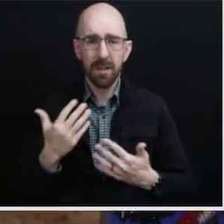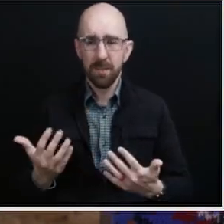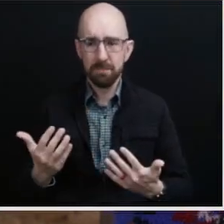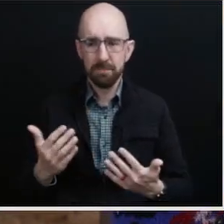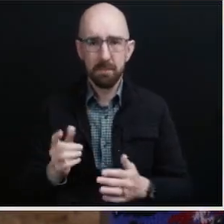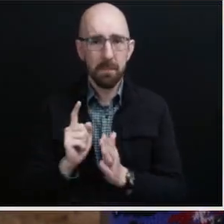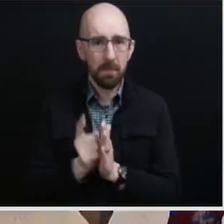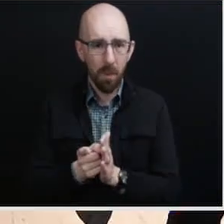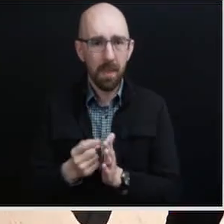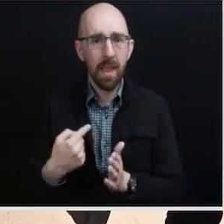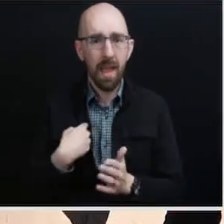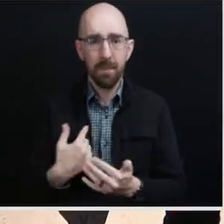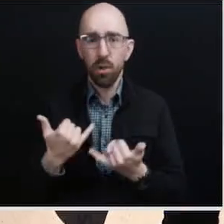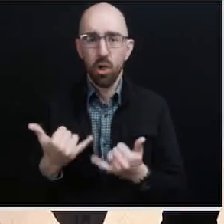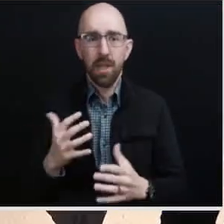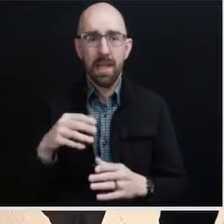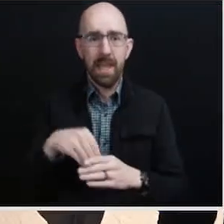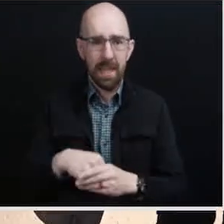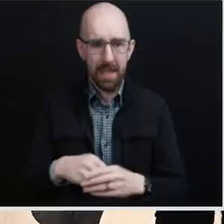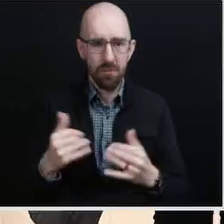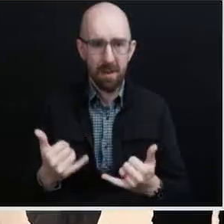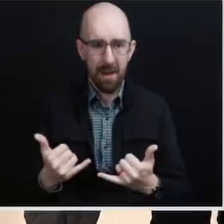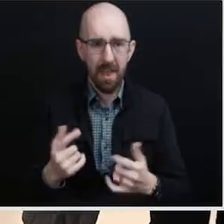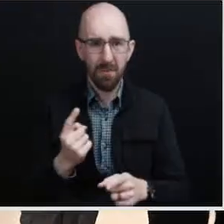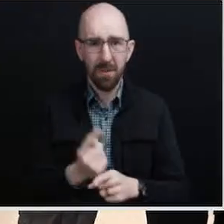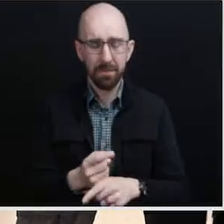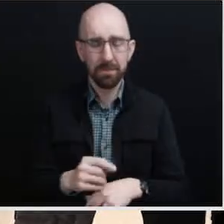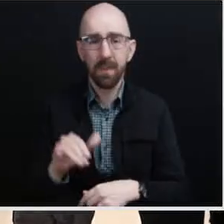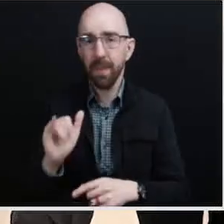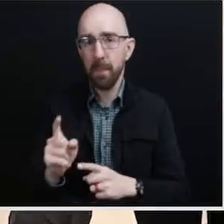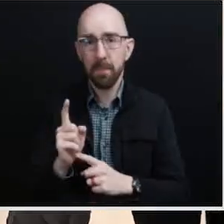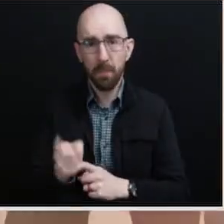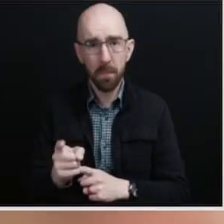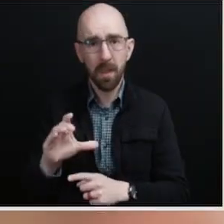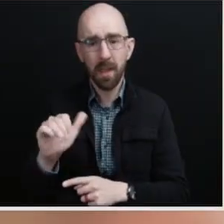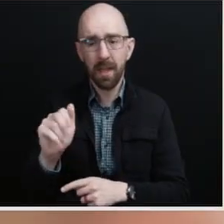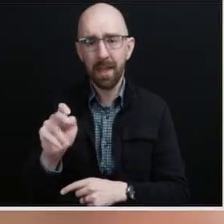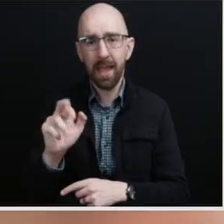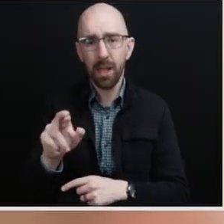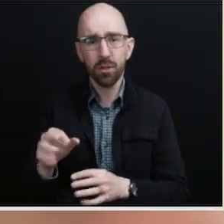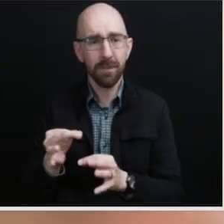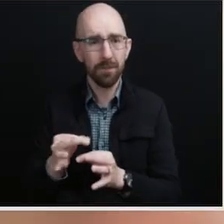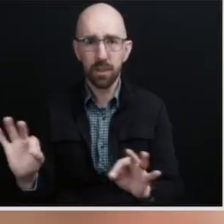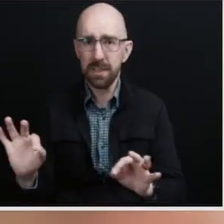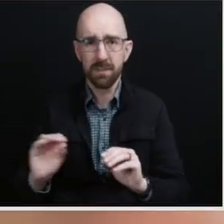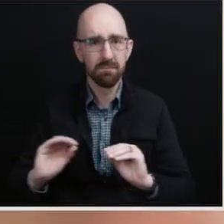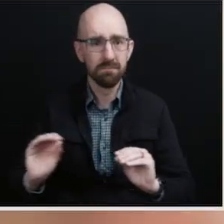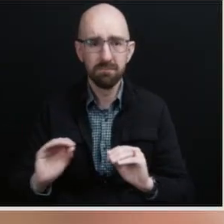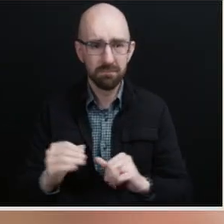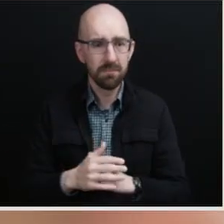currently in, right? And right now that moment is cancerfree. Trying to live and be present,